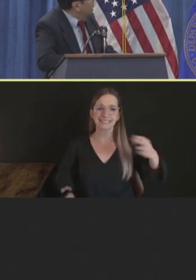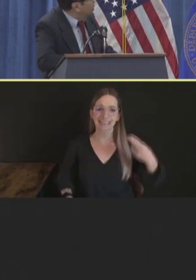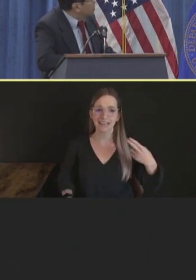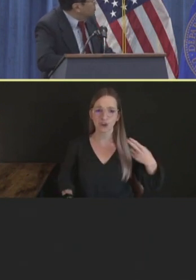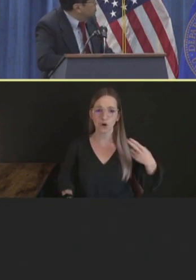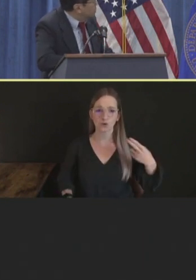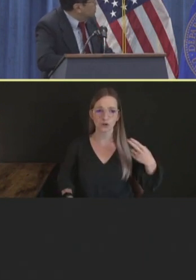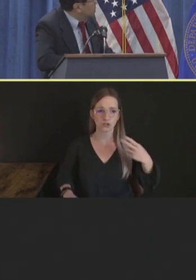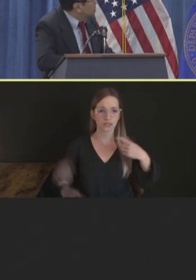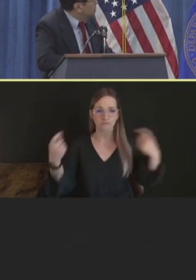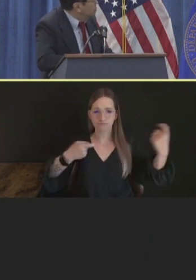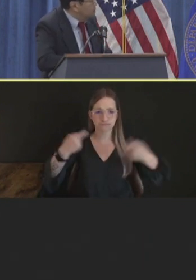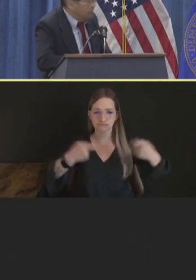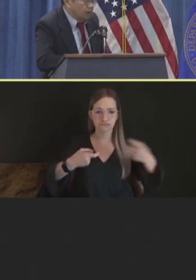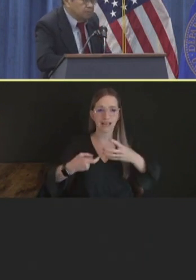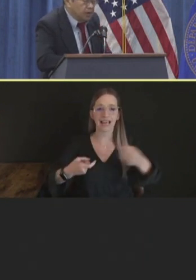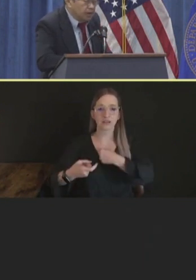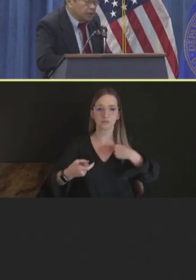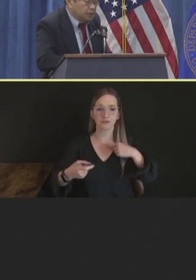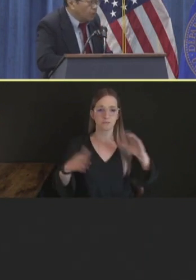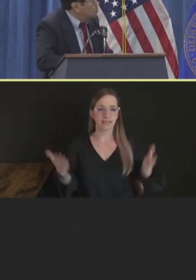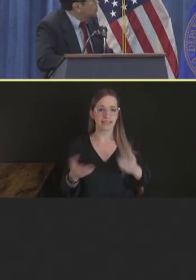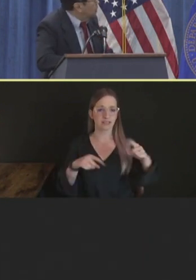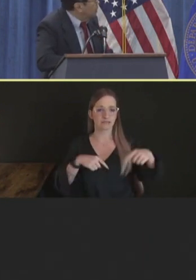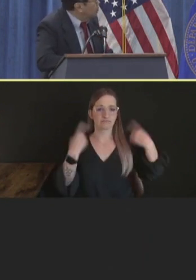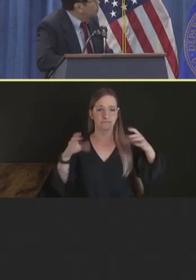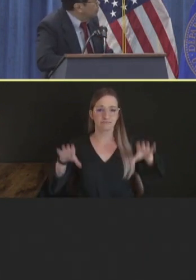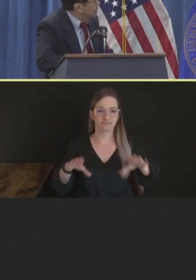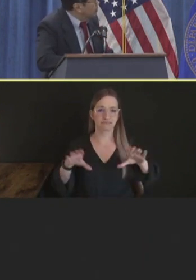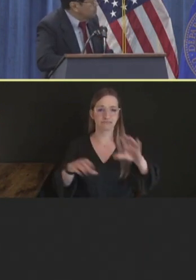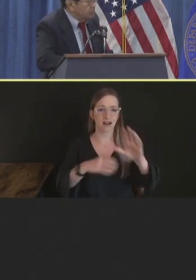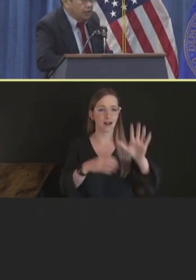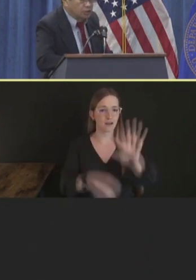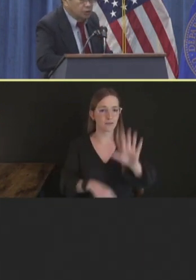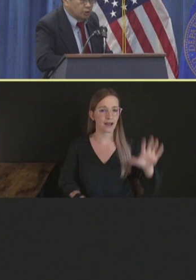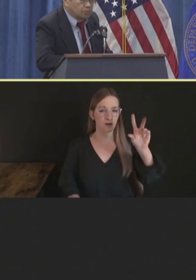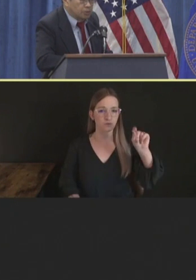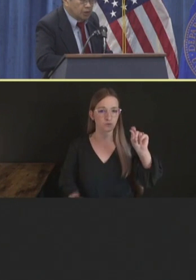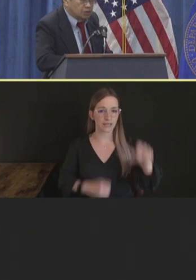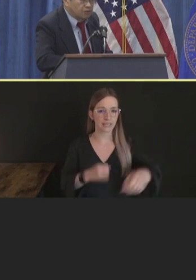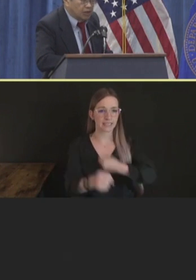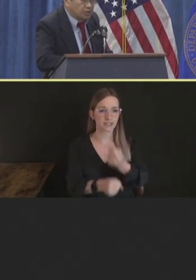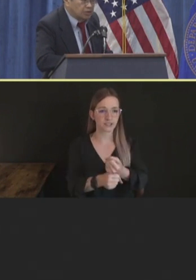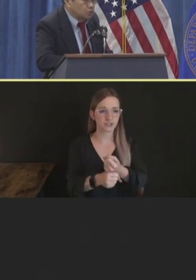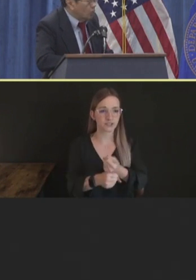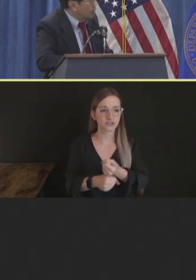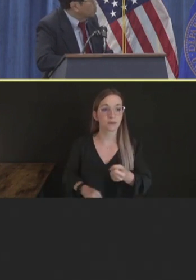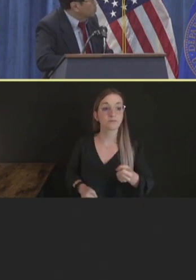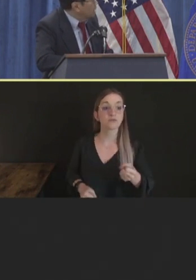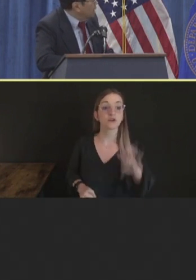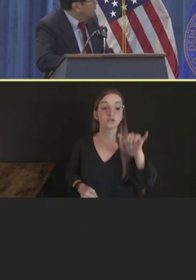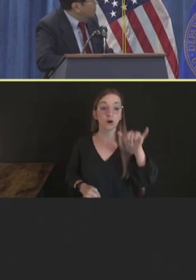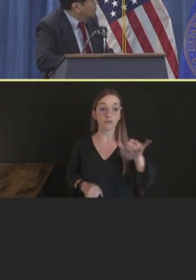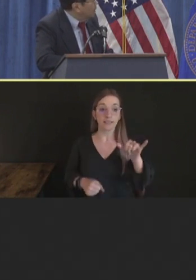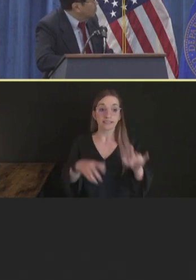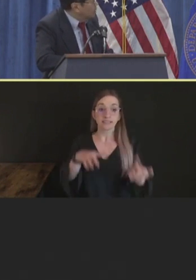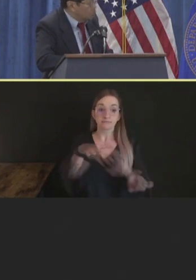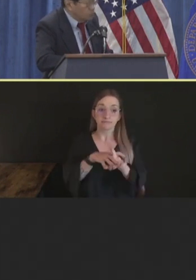Now the need emerged right after the acellular pertussis vaccine trials -- phase three trials